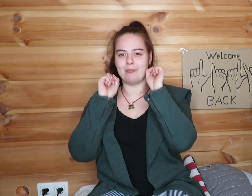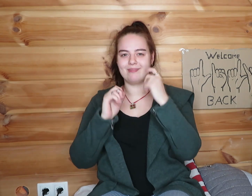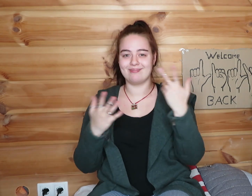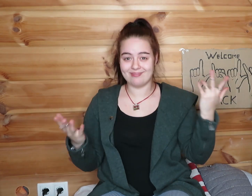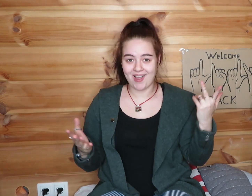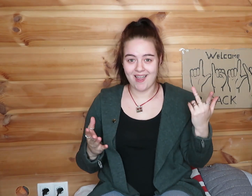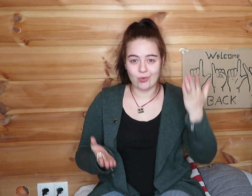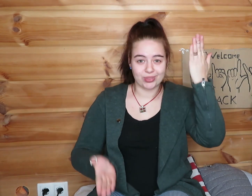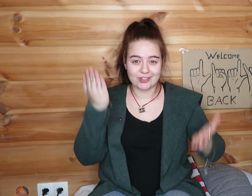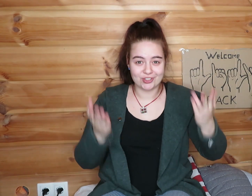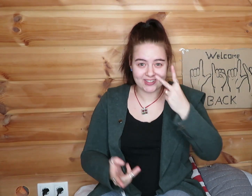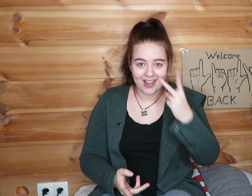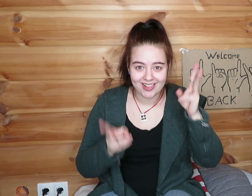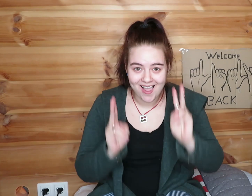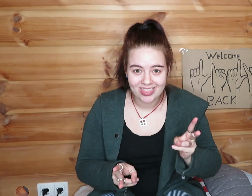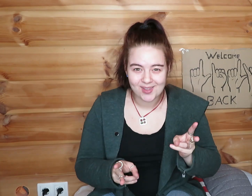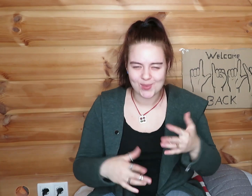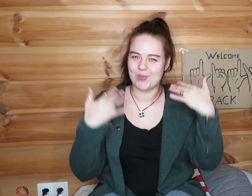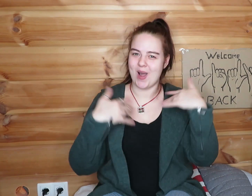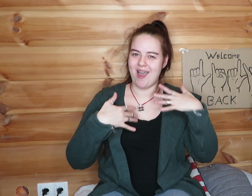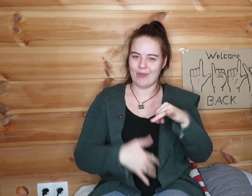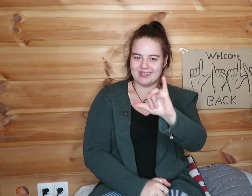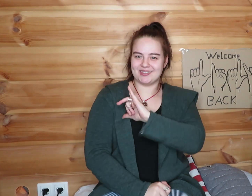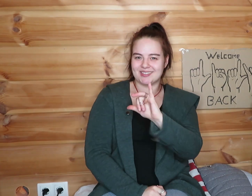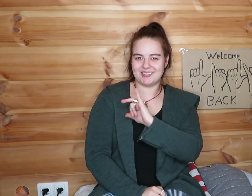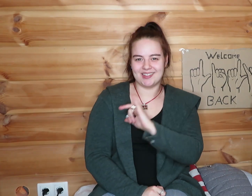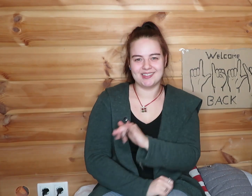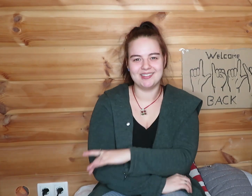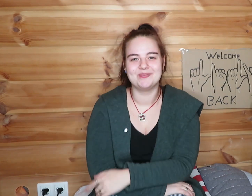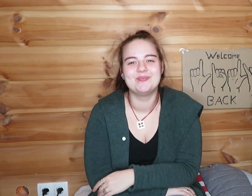So? Can you see the difference? WOW. That´s really fascinating.